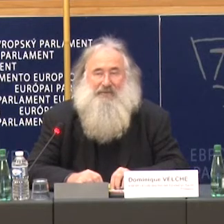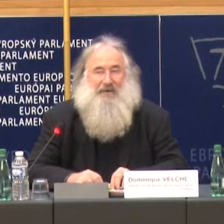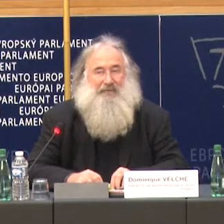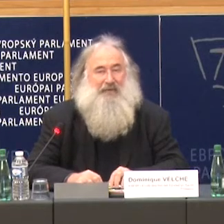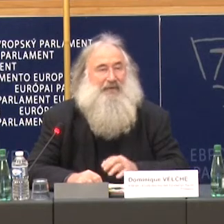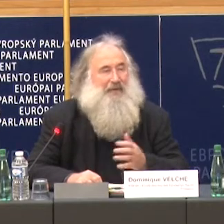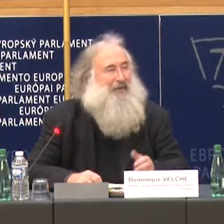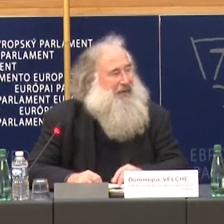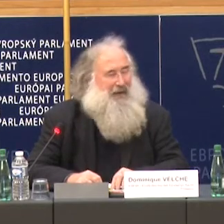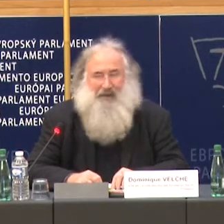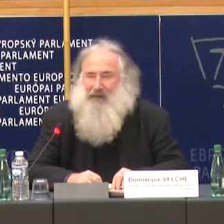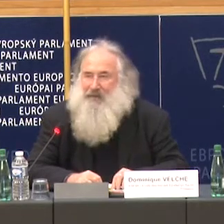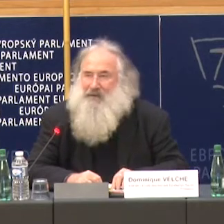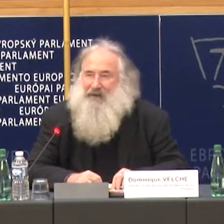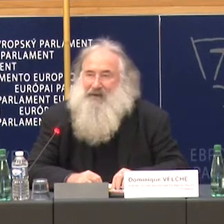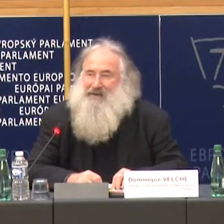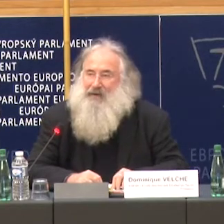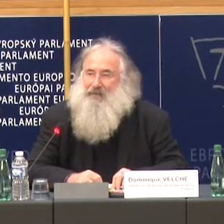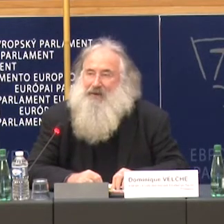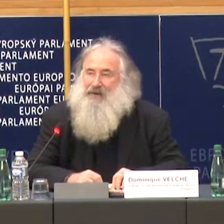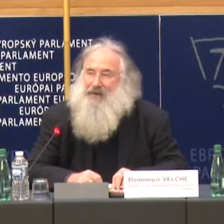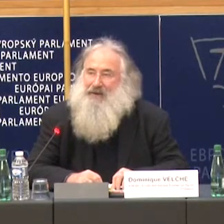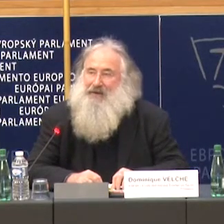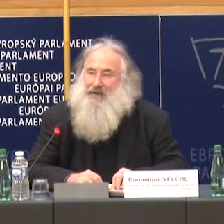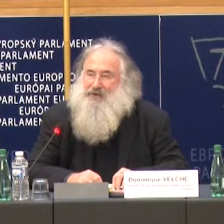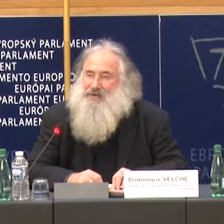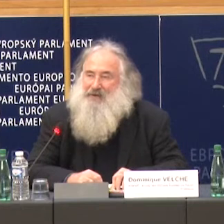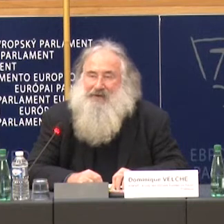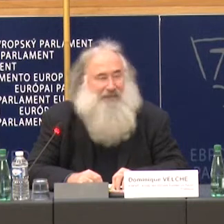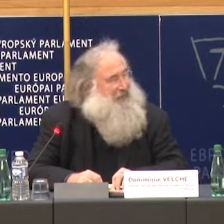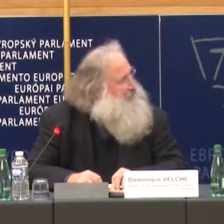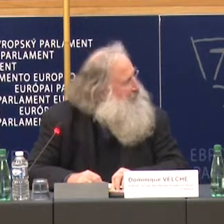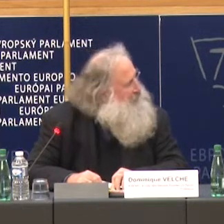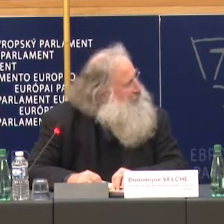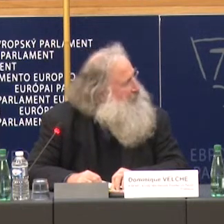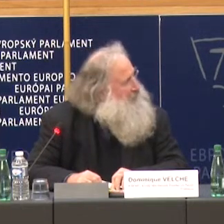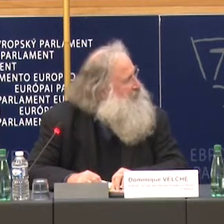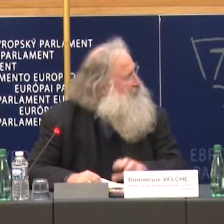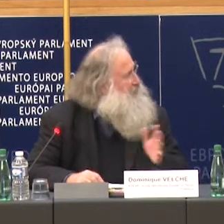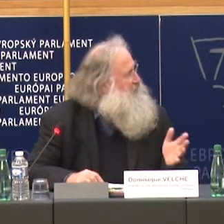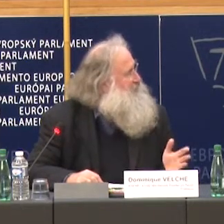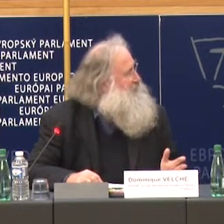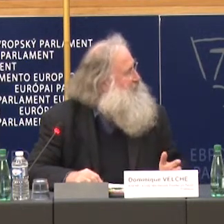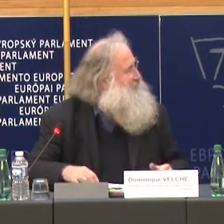to improve the situation for disabled people